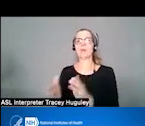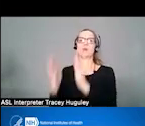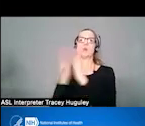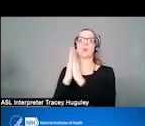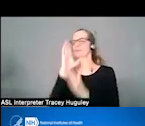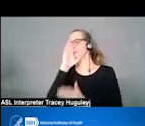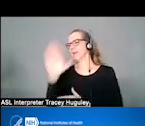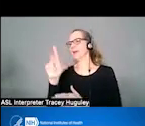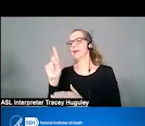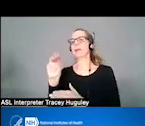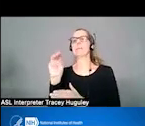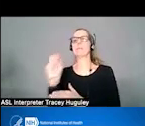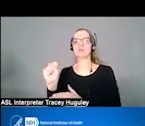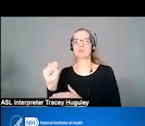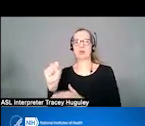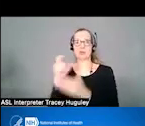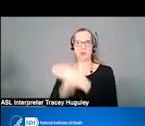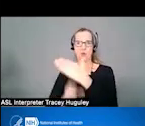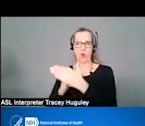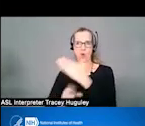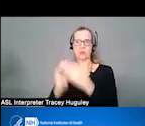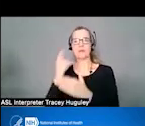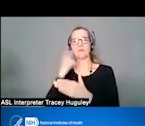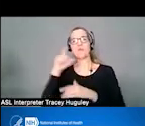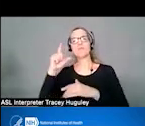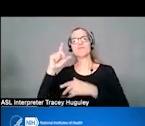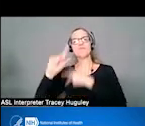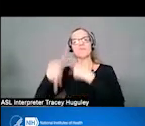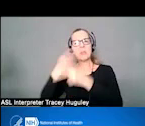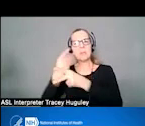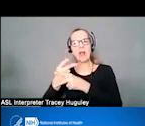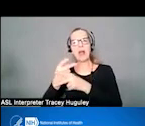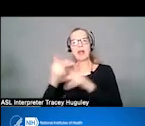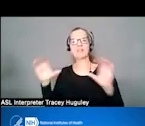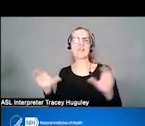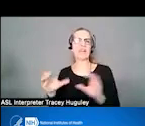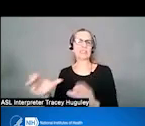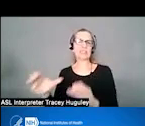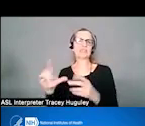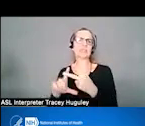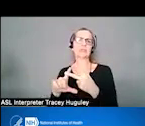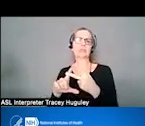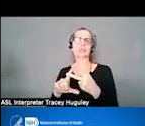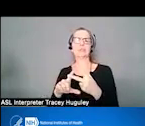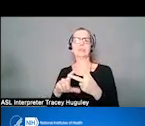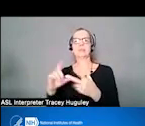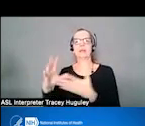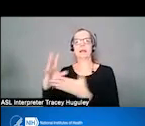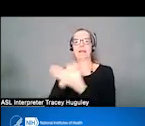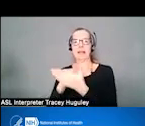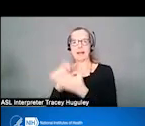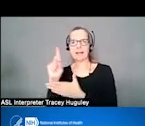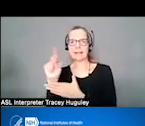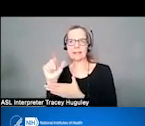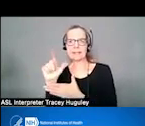and sharing costs for certain types of activities such as curating data, developing supporting documentation,